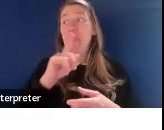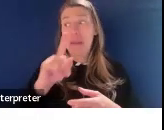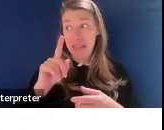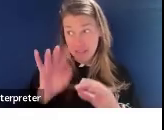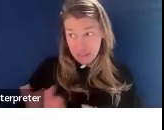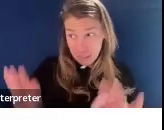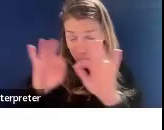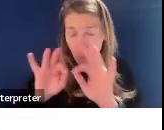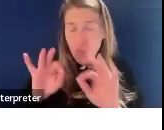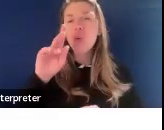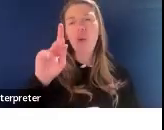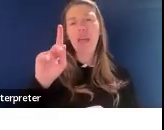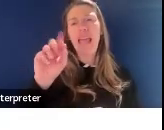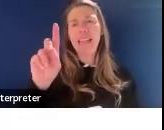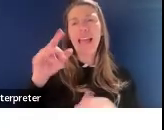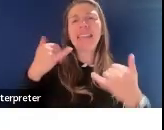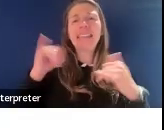So the K Dads will still have that oversight authority.